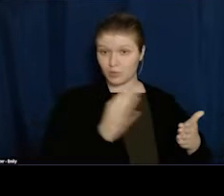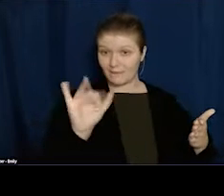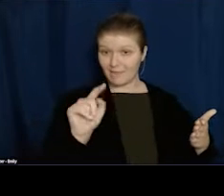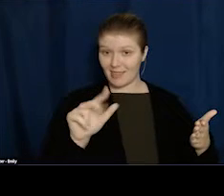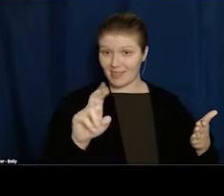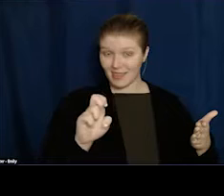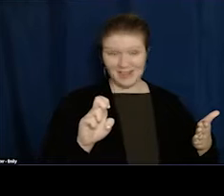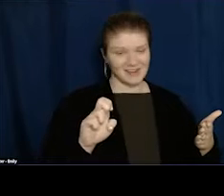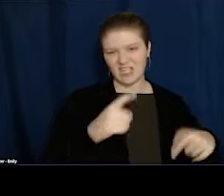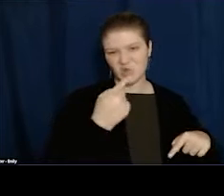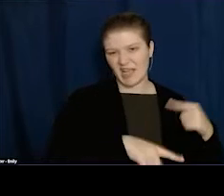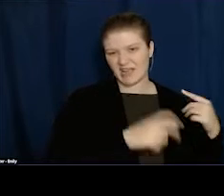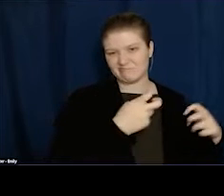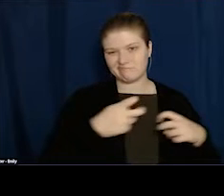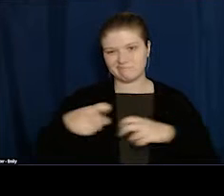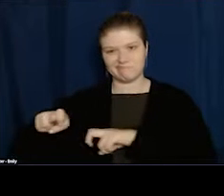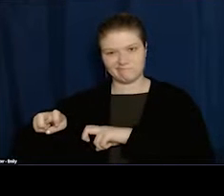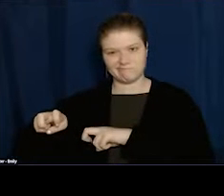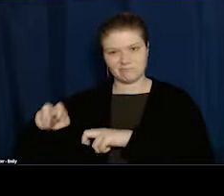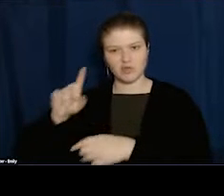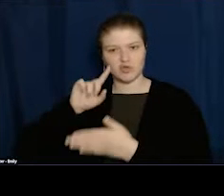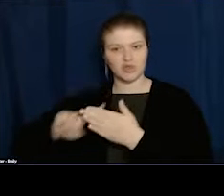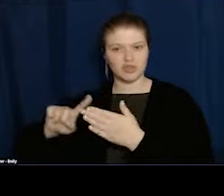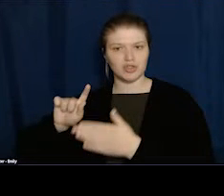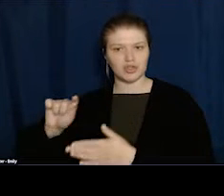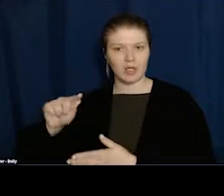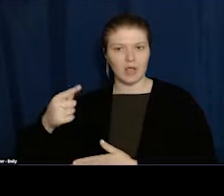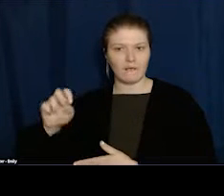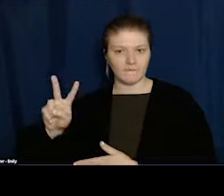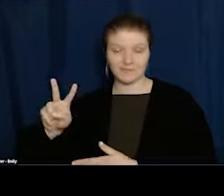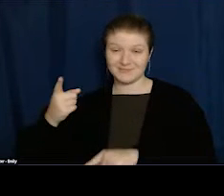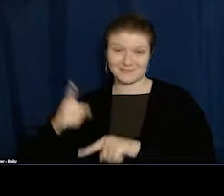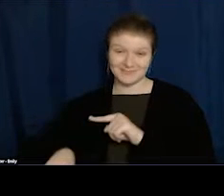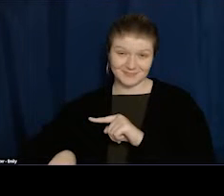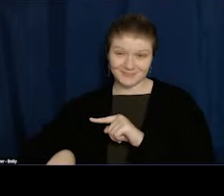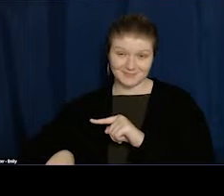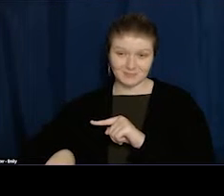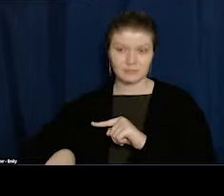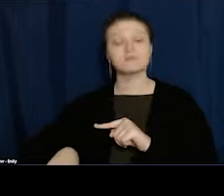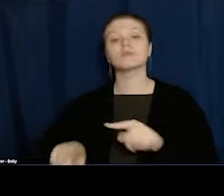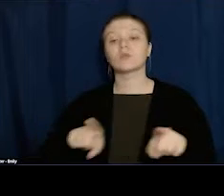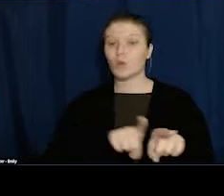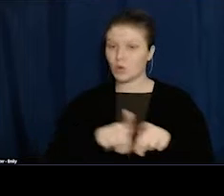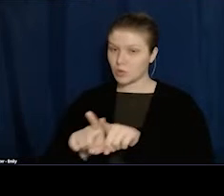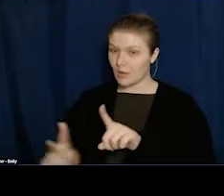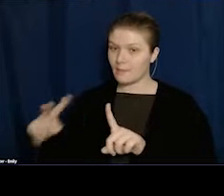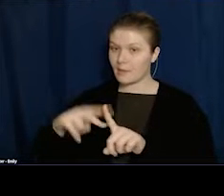They are two separate systems. Keeping that in mind, that will also apply to letters of intent or prelim proposals.